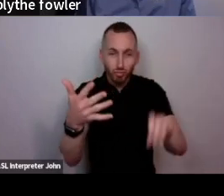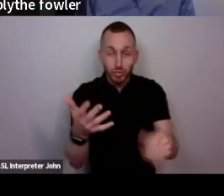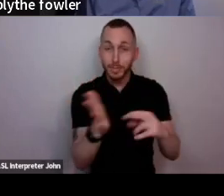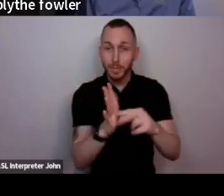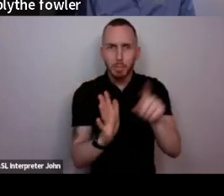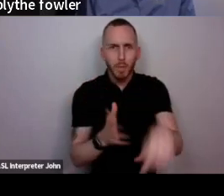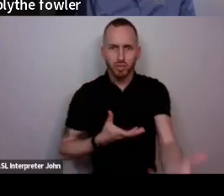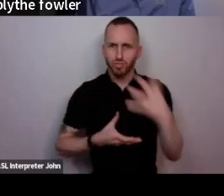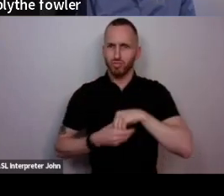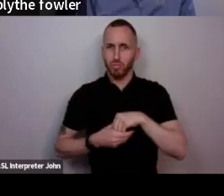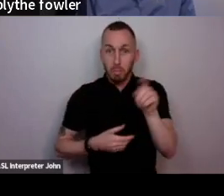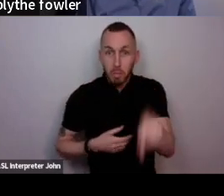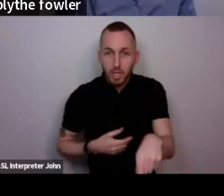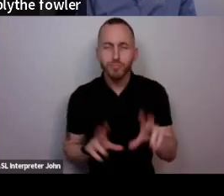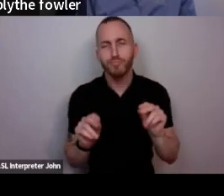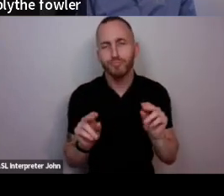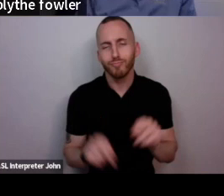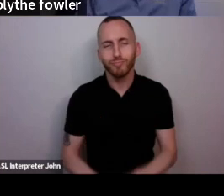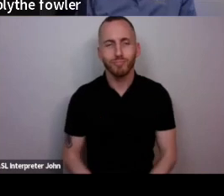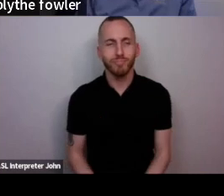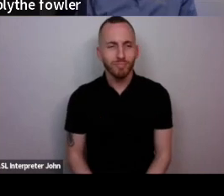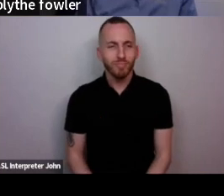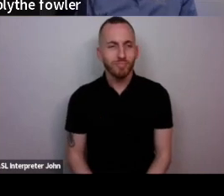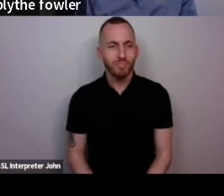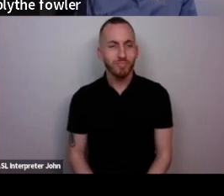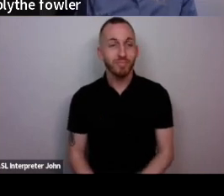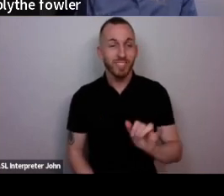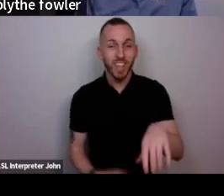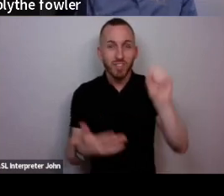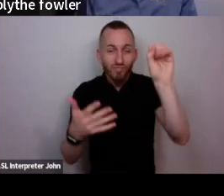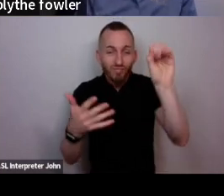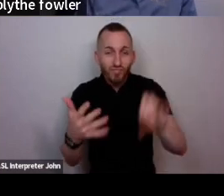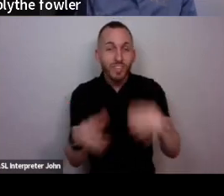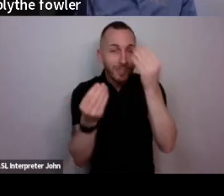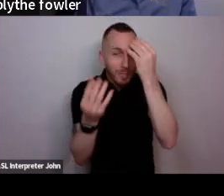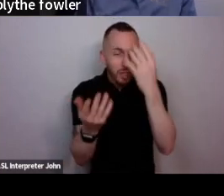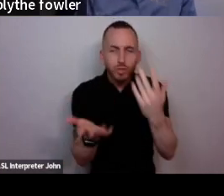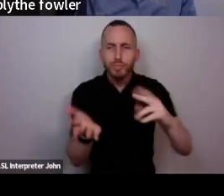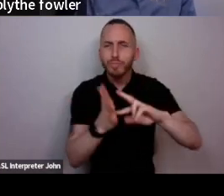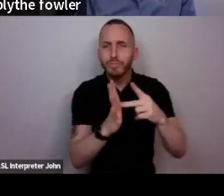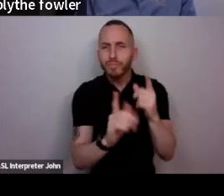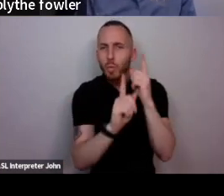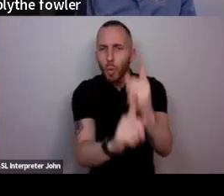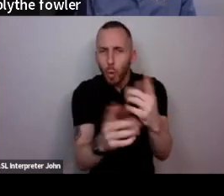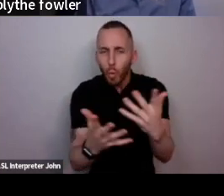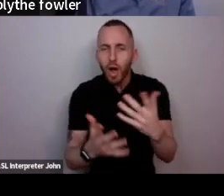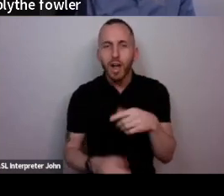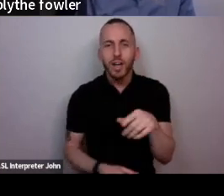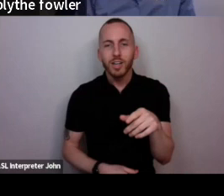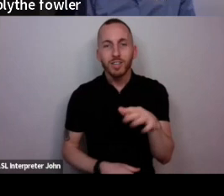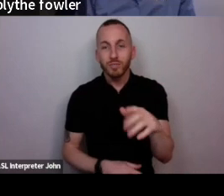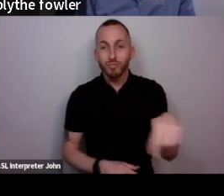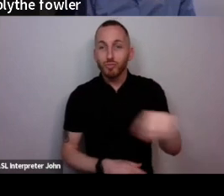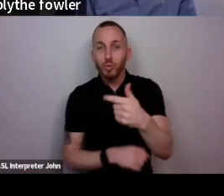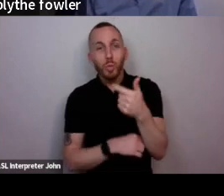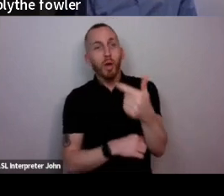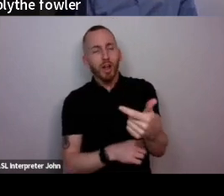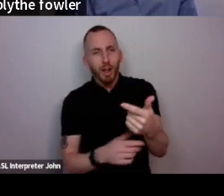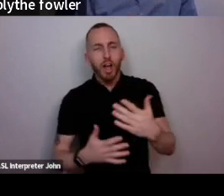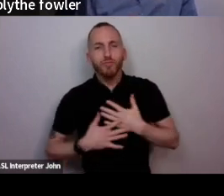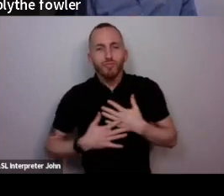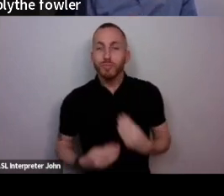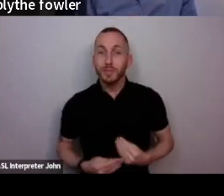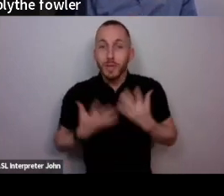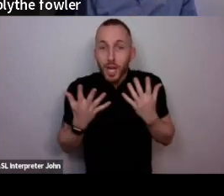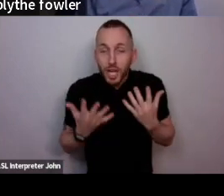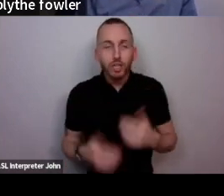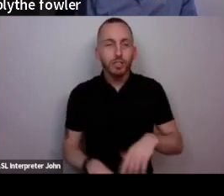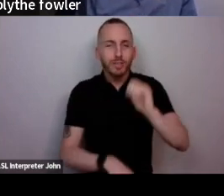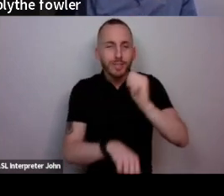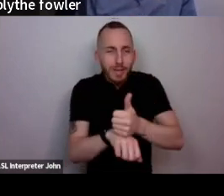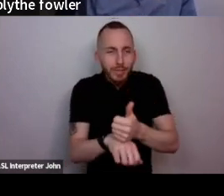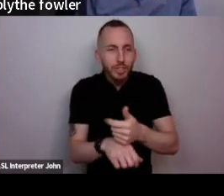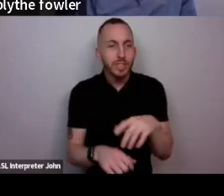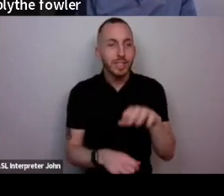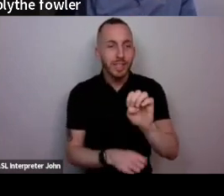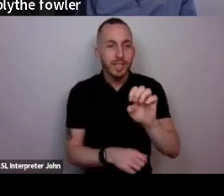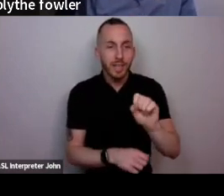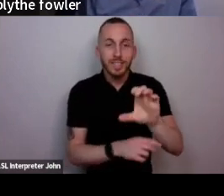training. Rather, the webinars are intended to inspire establishing an ESCC within your state